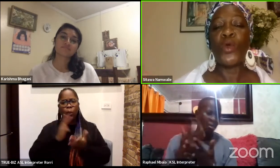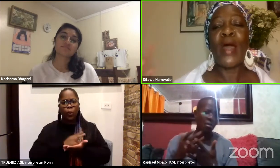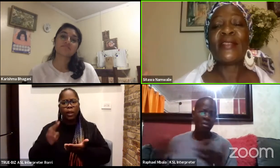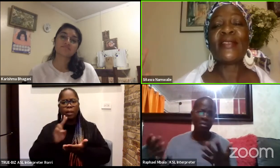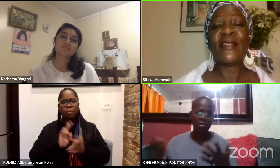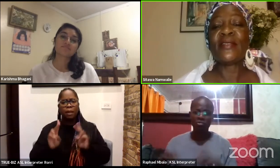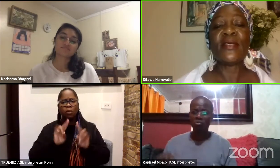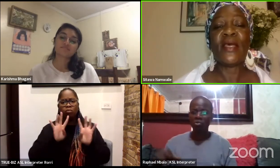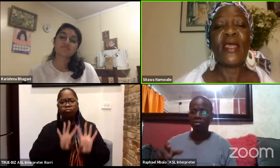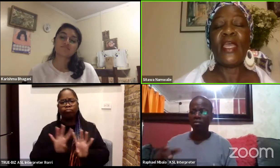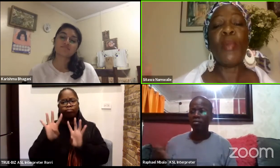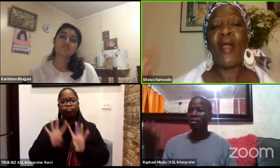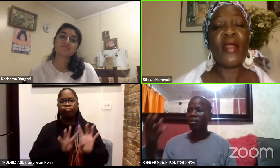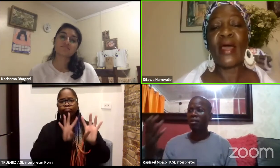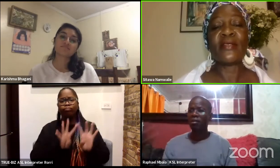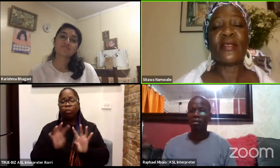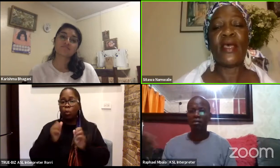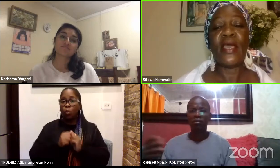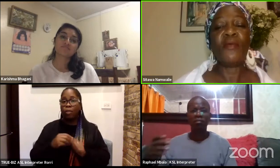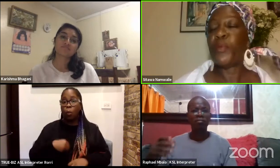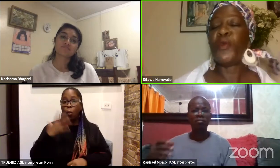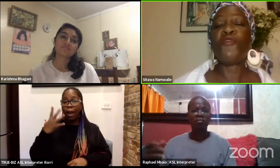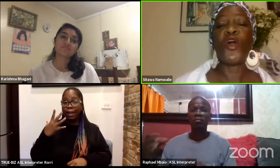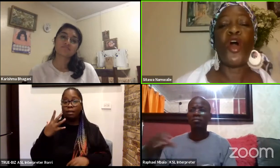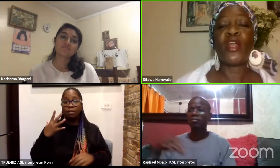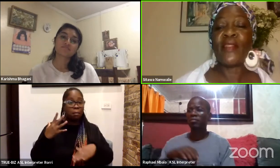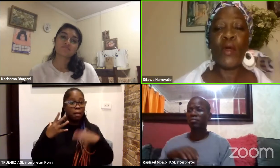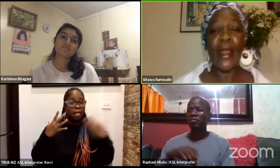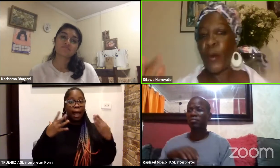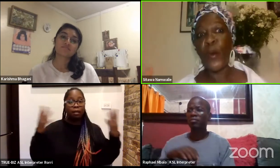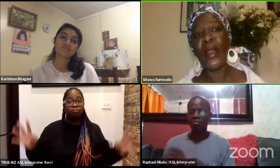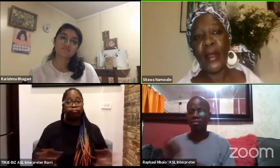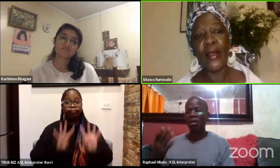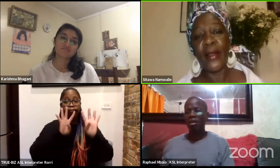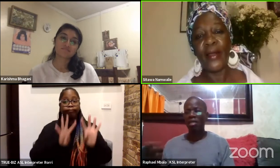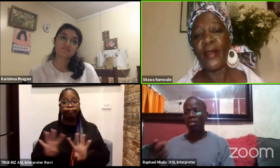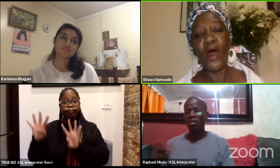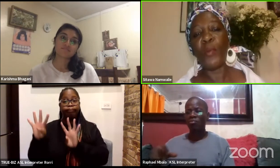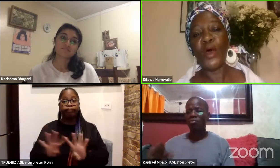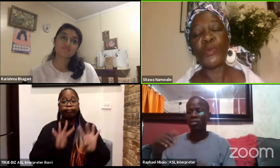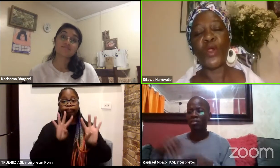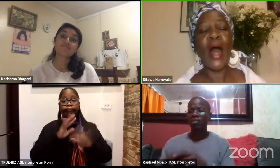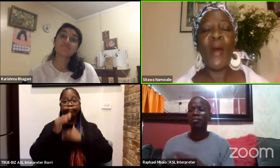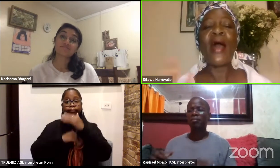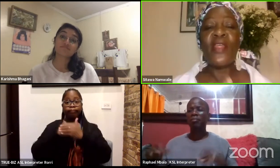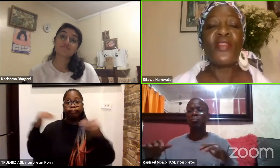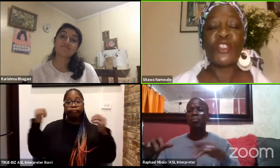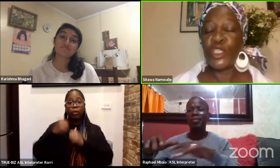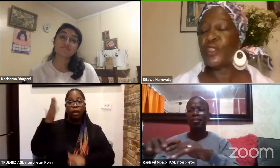with white saints in paradise before God, and they were like, "What? Not possible." Among other things.